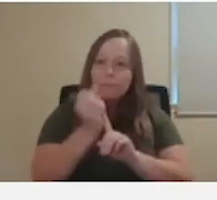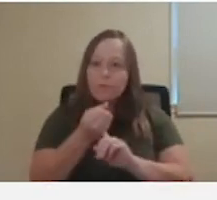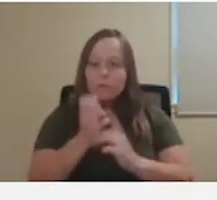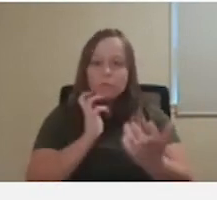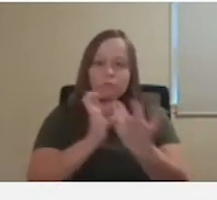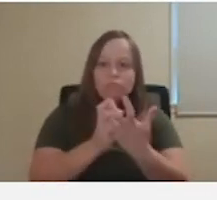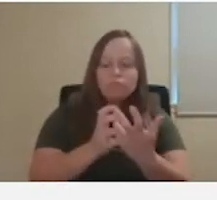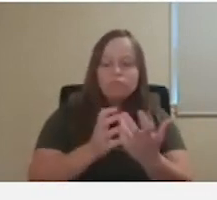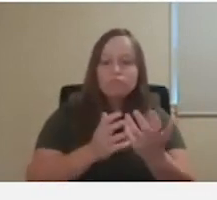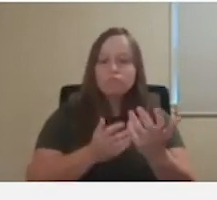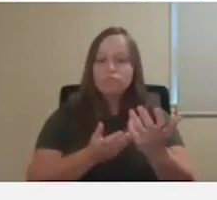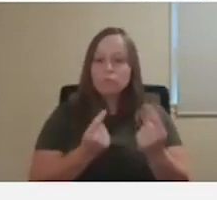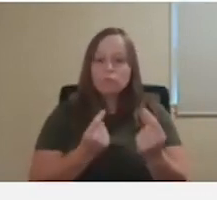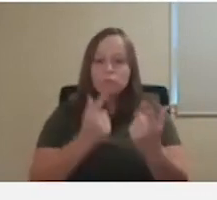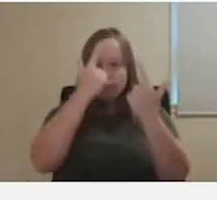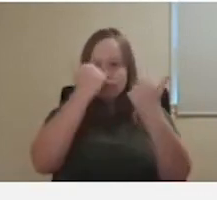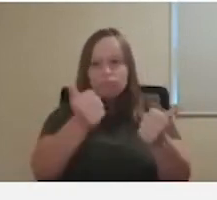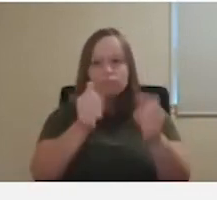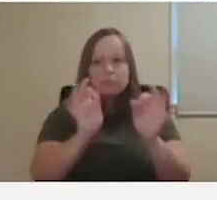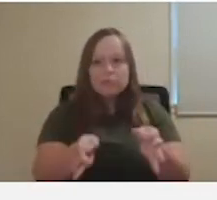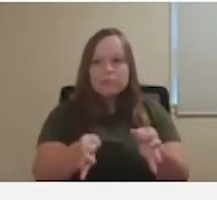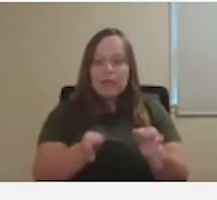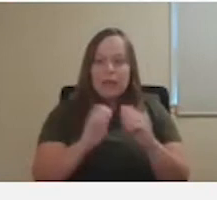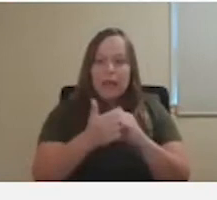And decide how you want to cast your vote.